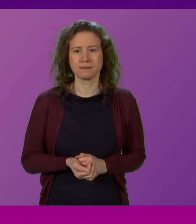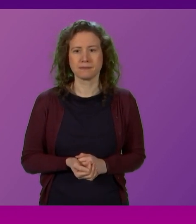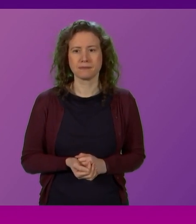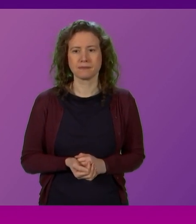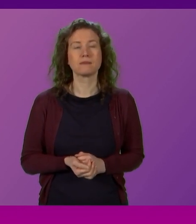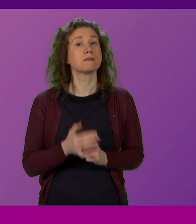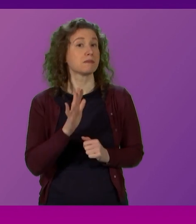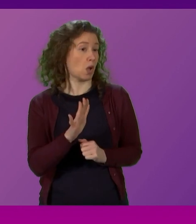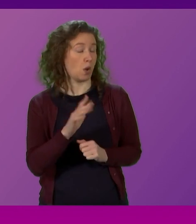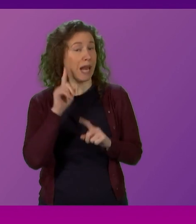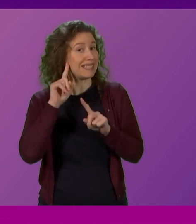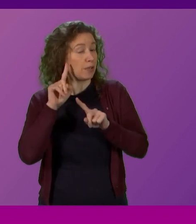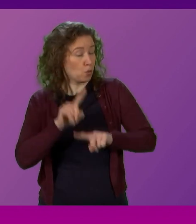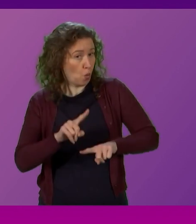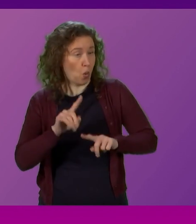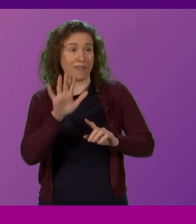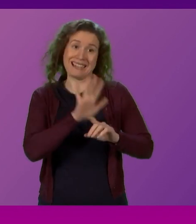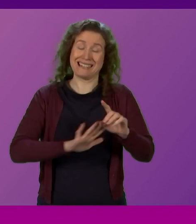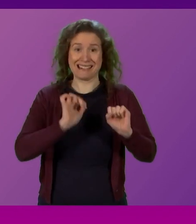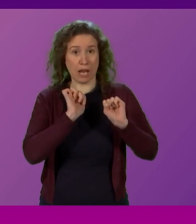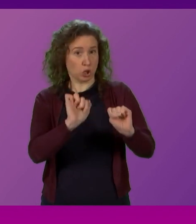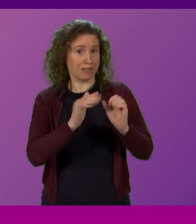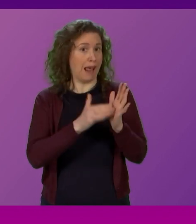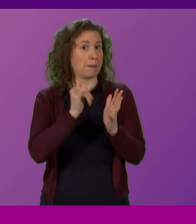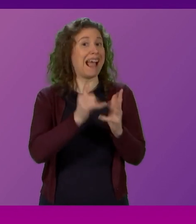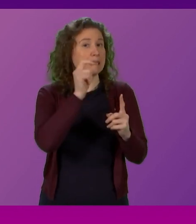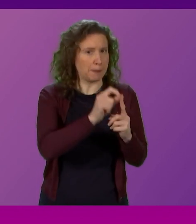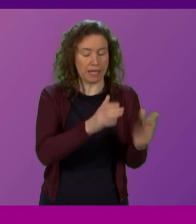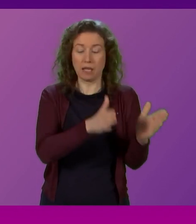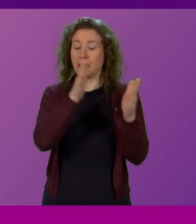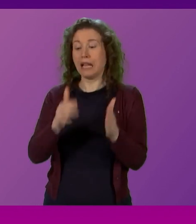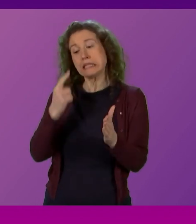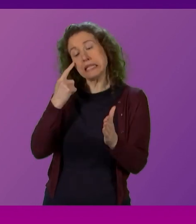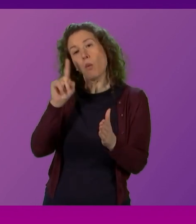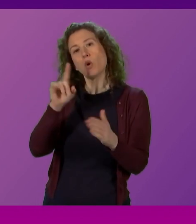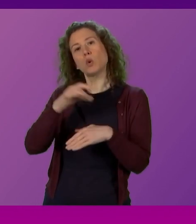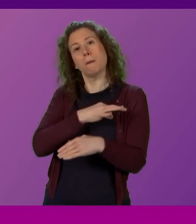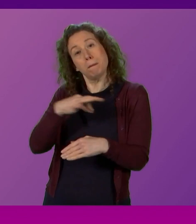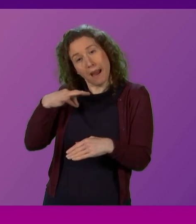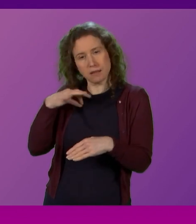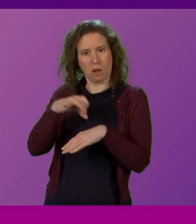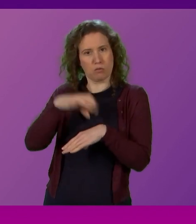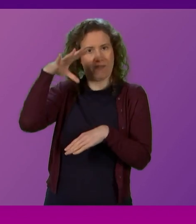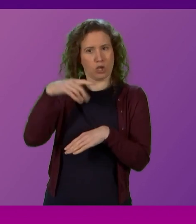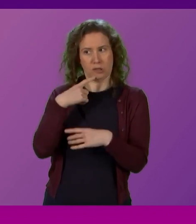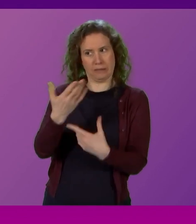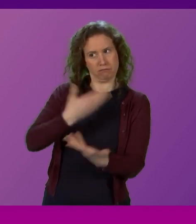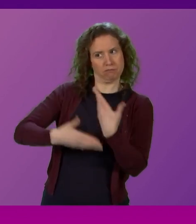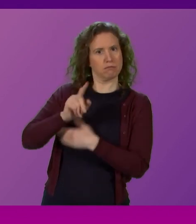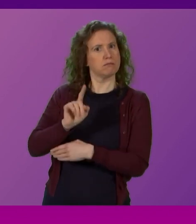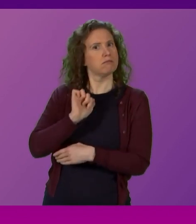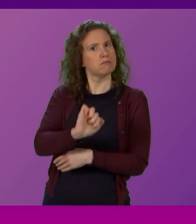Let us ignore the nationalist MSPs; let us look at what medical professionals are saying.